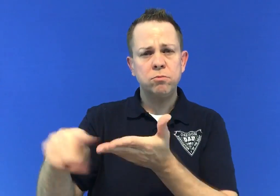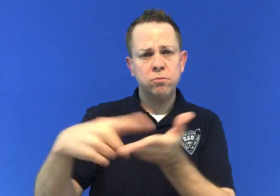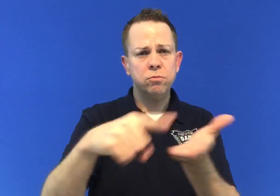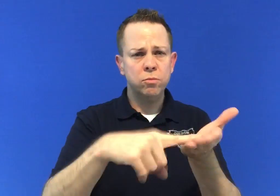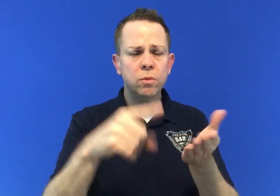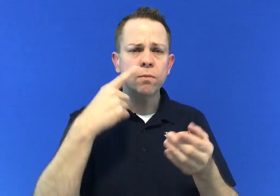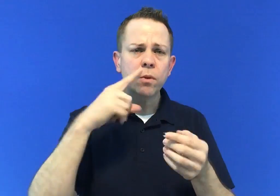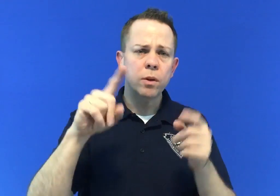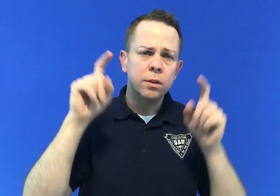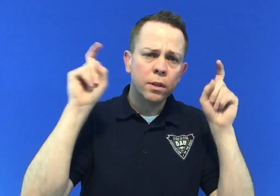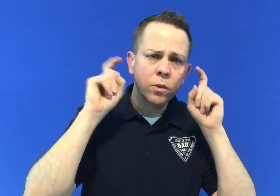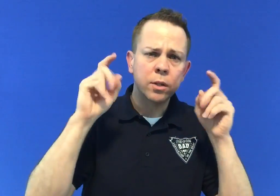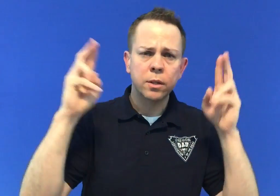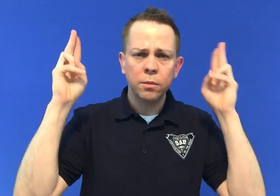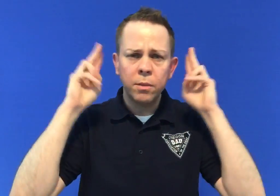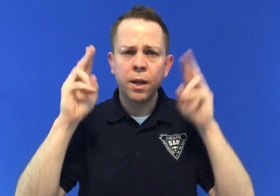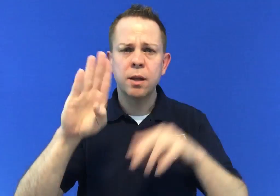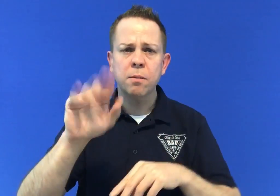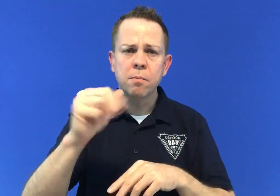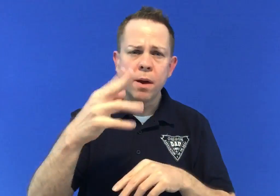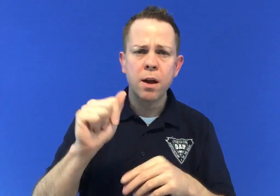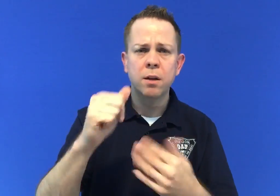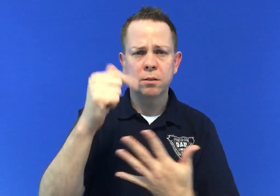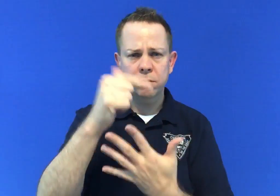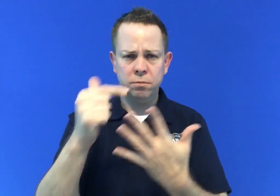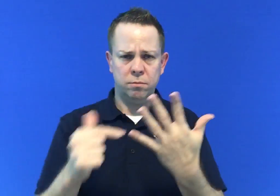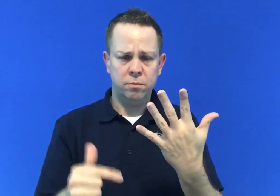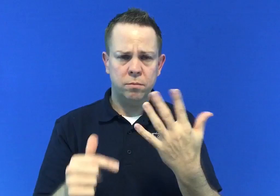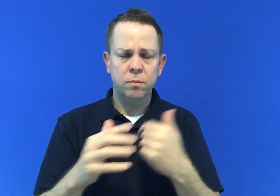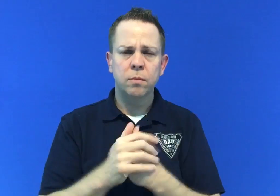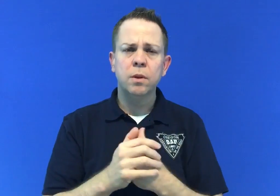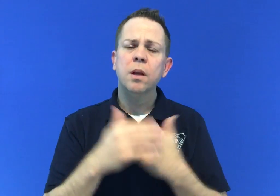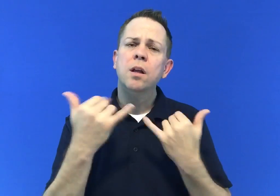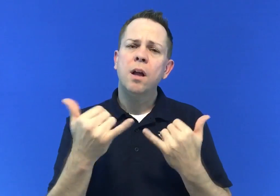to check for hearing aids, CI, BAHA, etc. and to pay for those services.